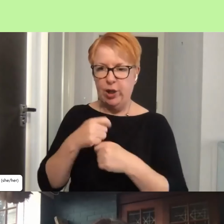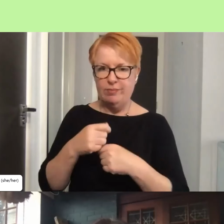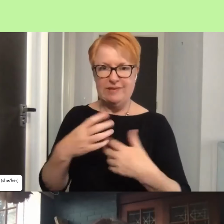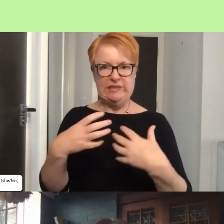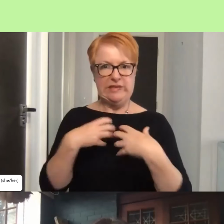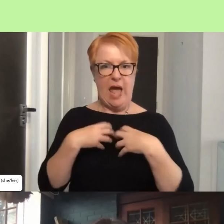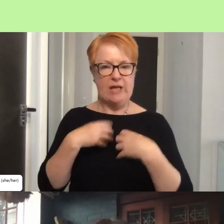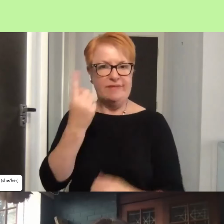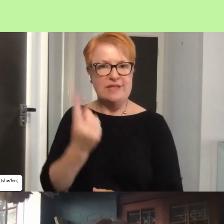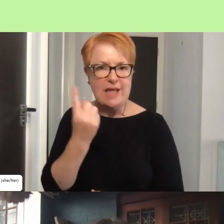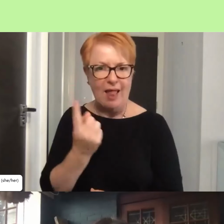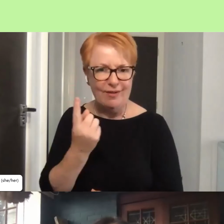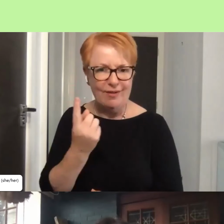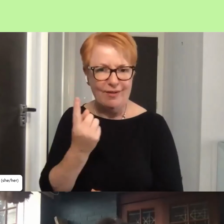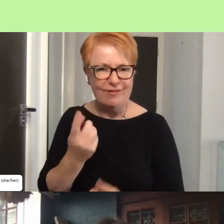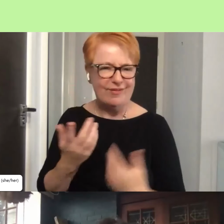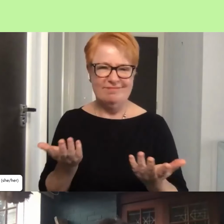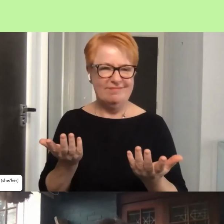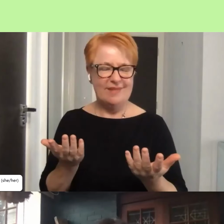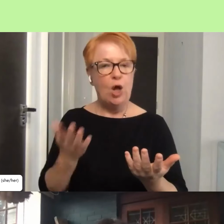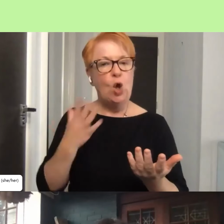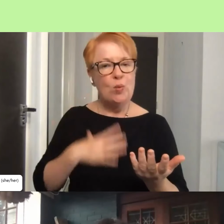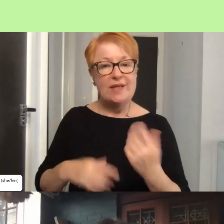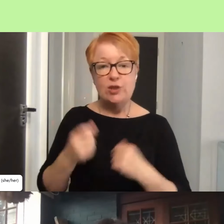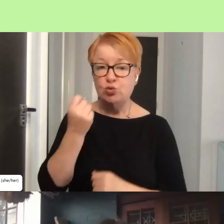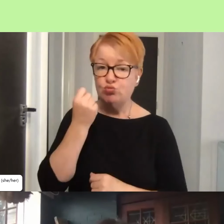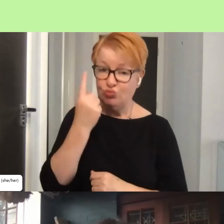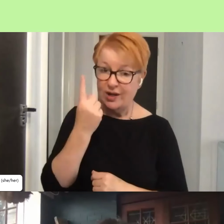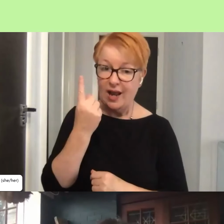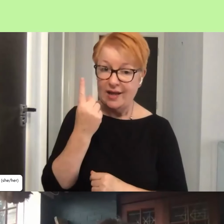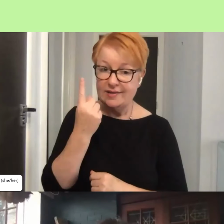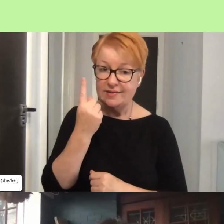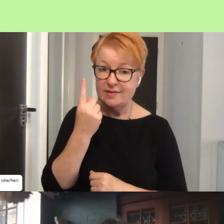And we need to, we need to realise because there's really truly a lot of power in art